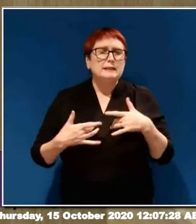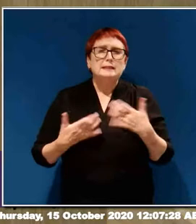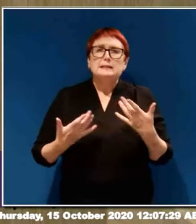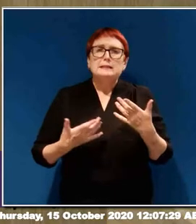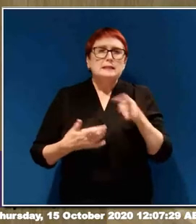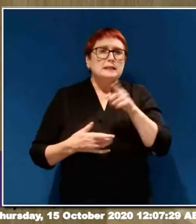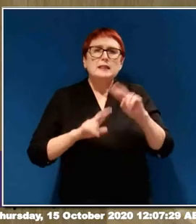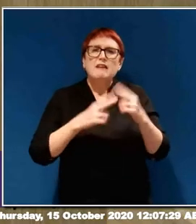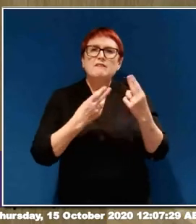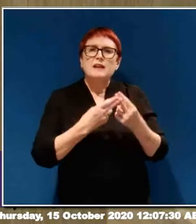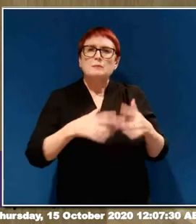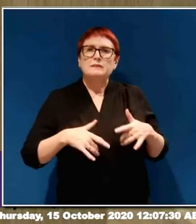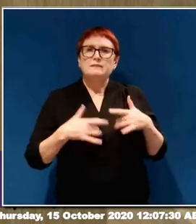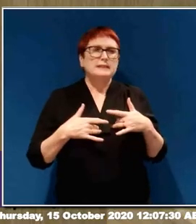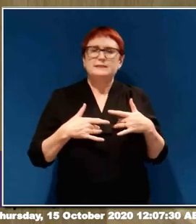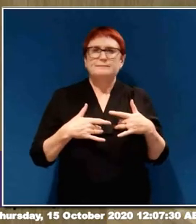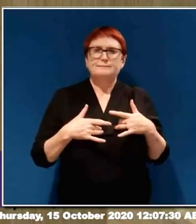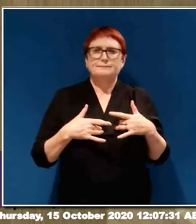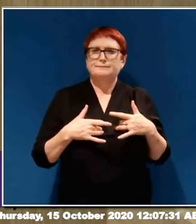That's correct, yes. OK.